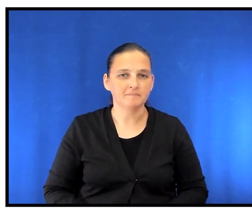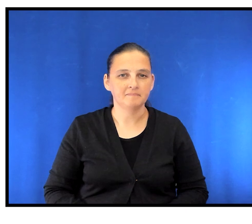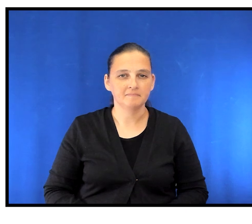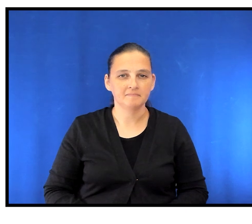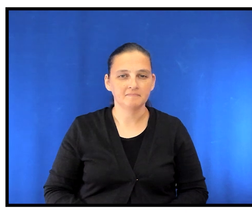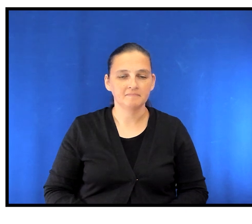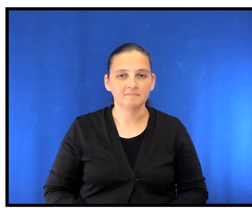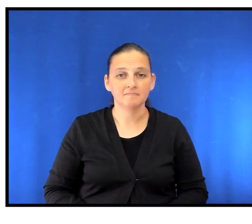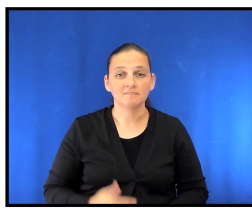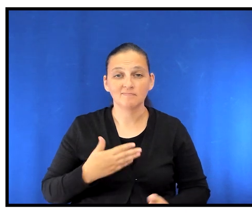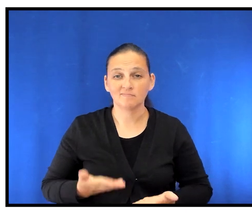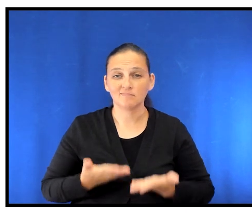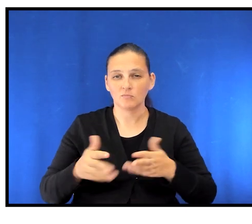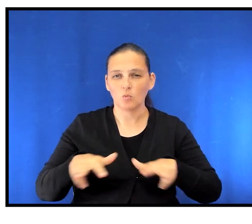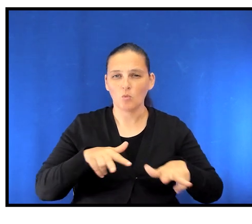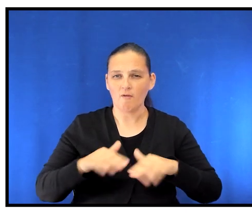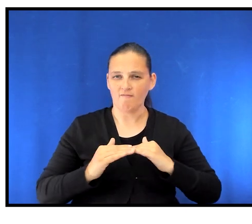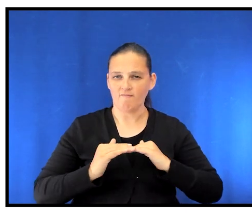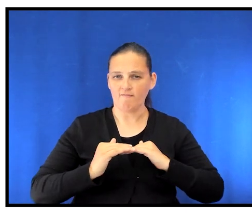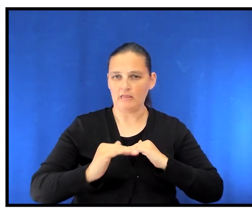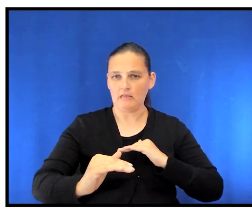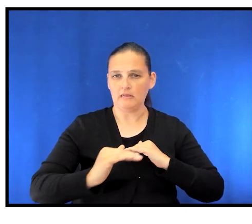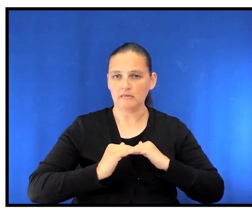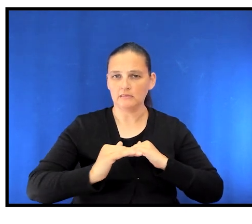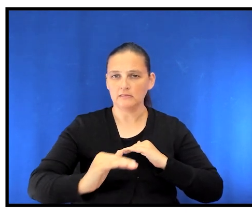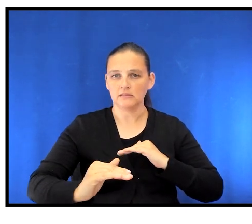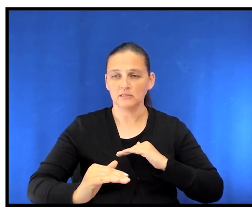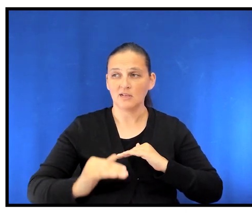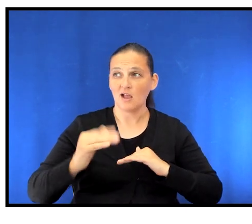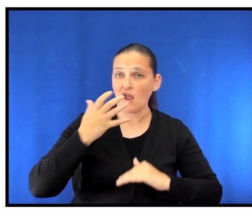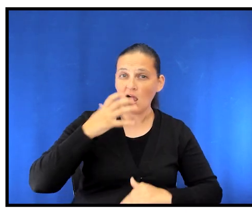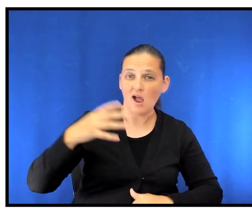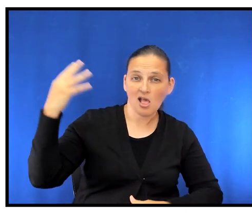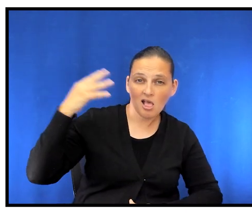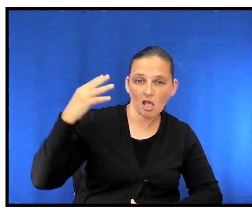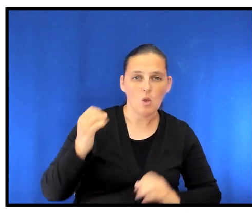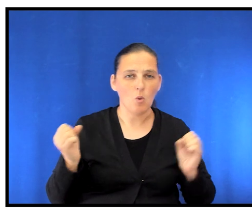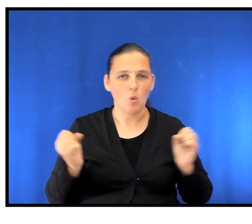We recommend walking on flat ground and avoid walking during the hottest or coldest times of the day.